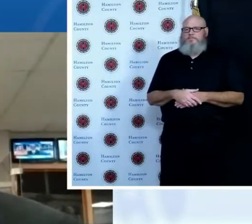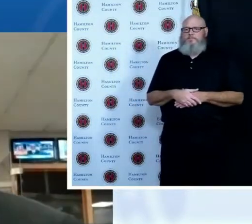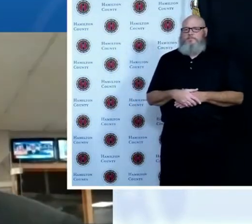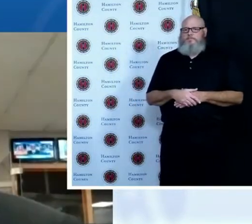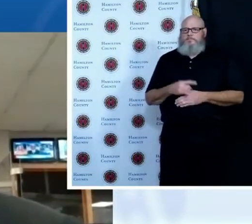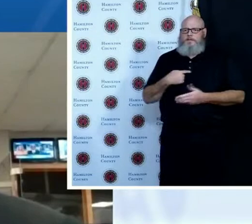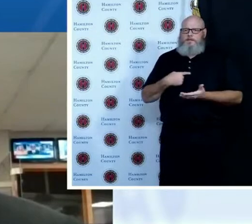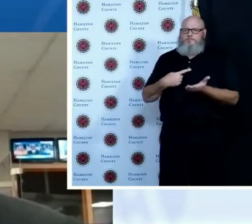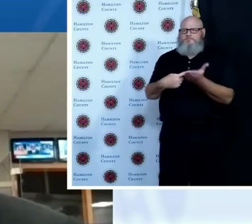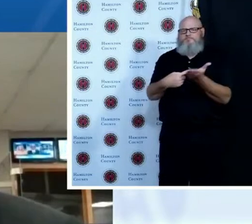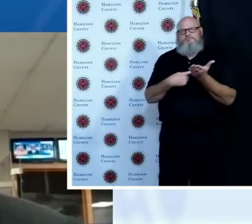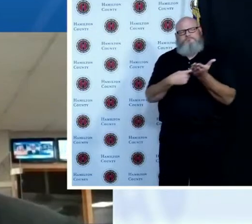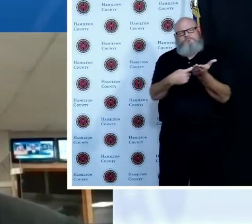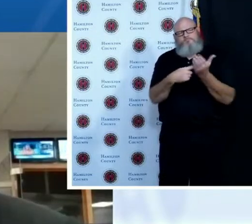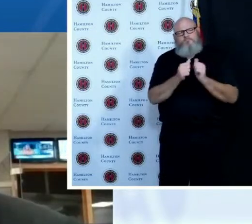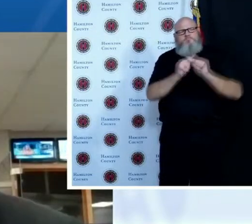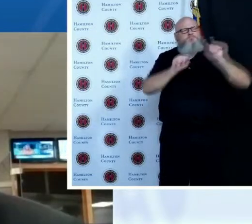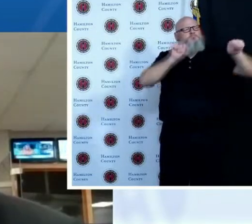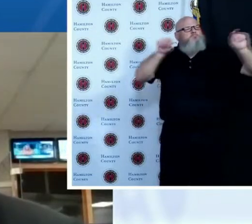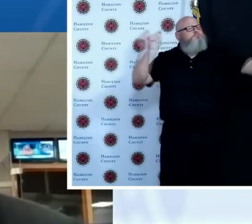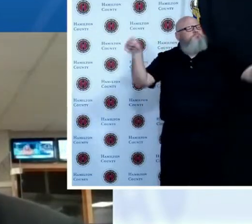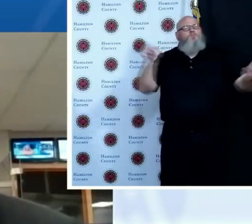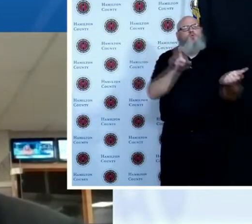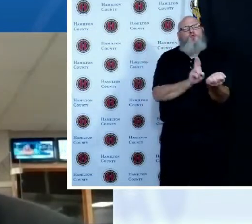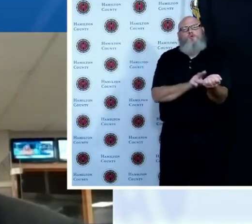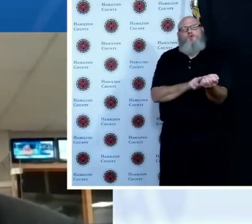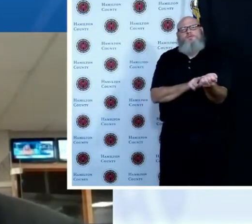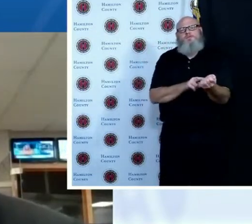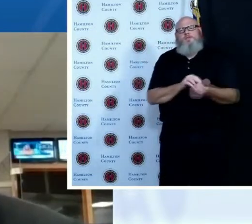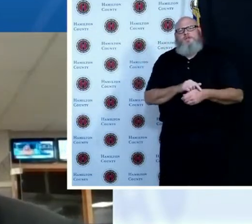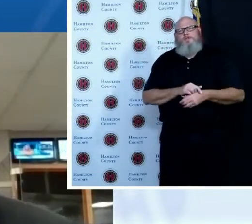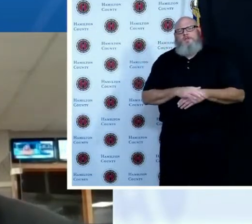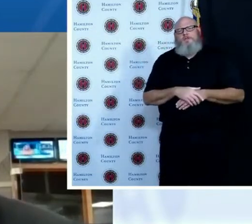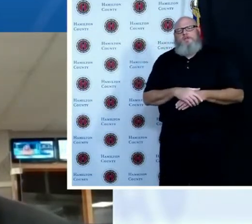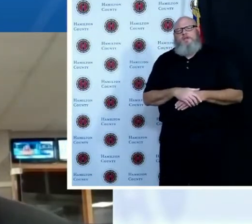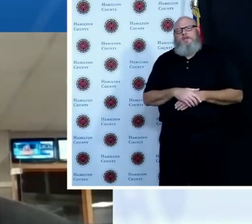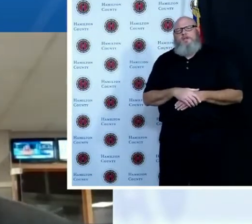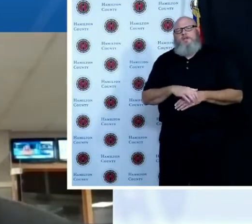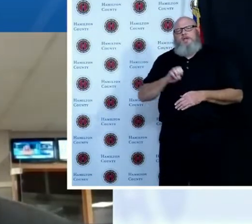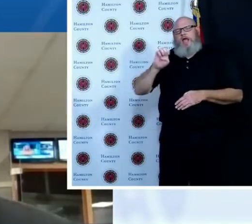that ECMO patients at UC are being turned away because there aren't enough ECMO machines